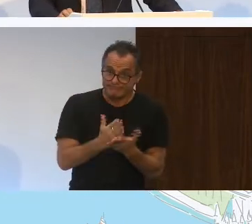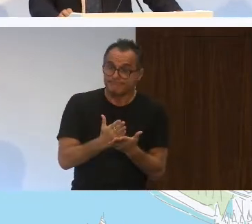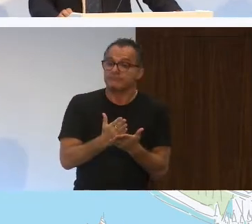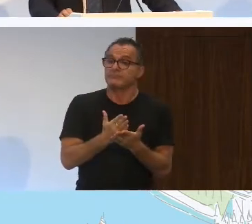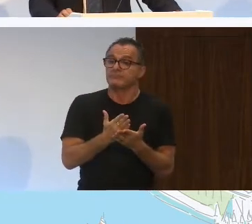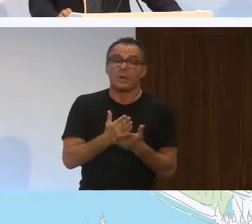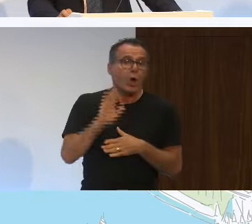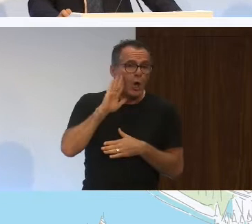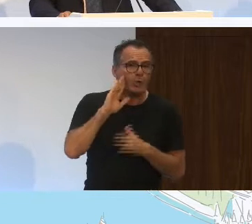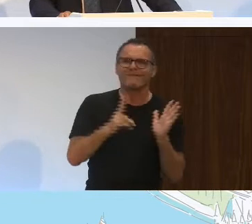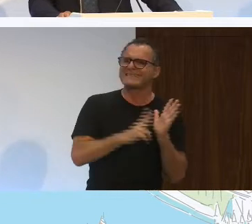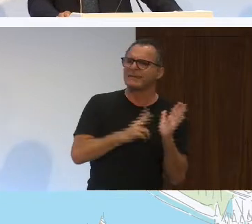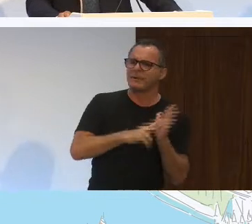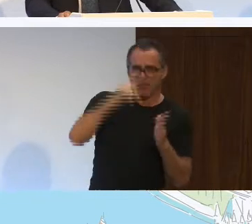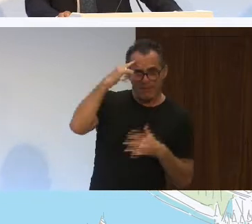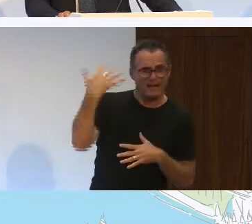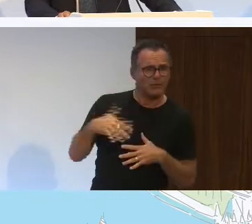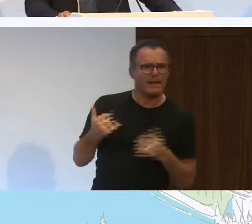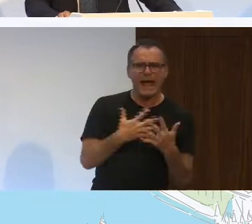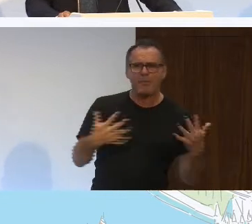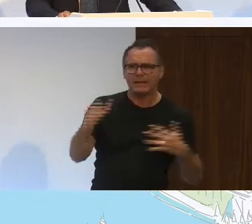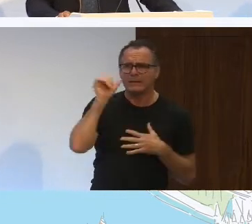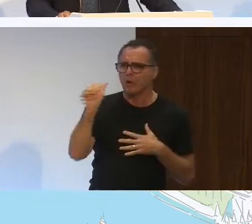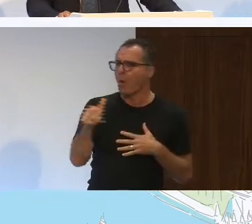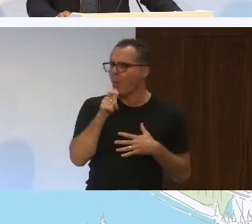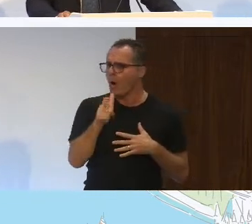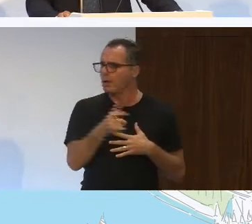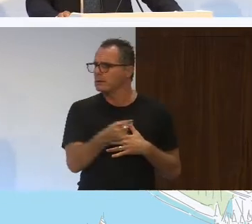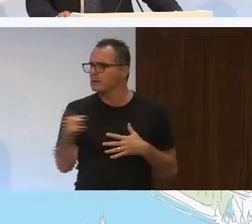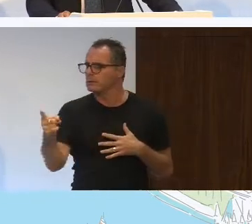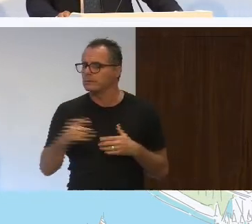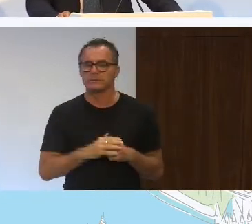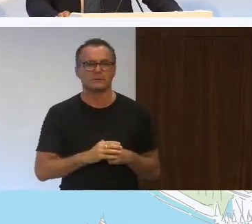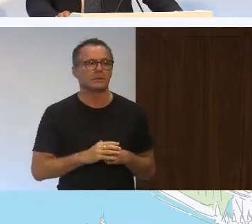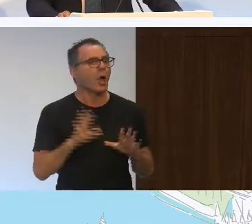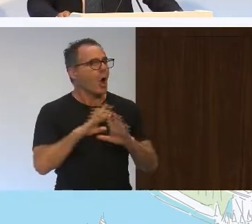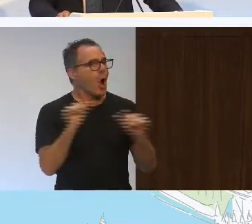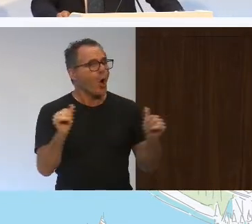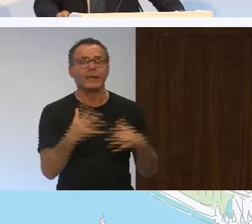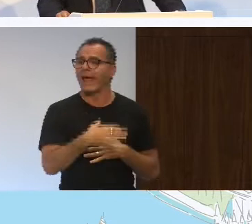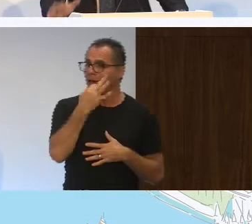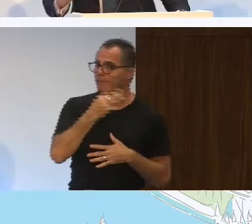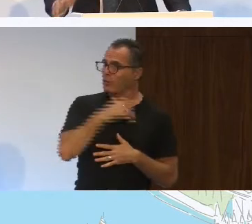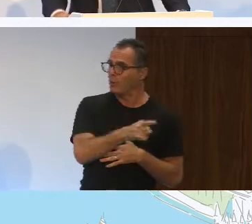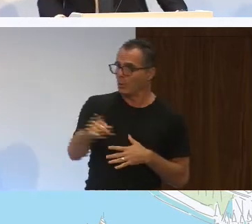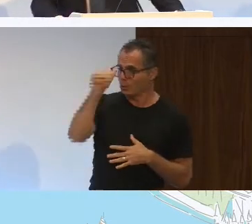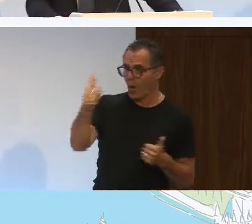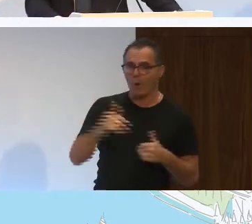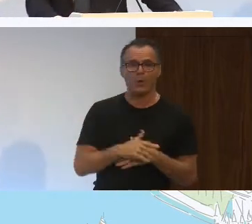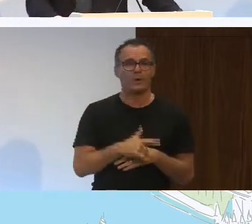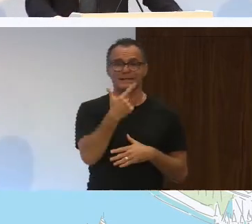vestibular migraine? Okay. So a good proportion, I would say 70% roughly.